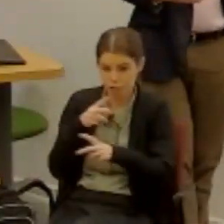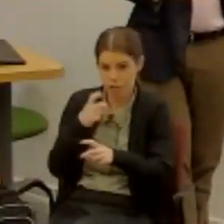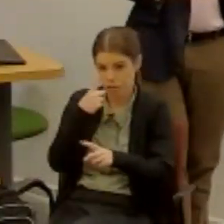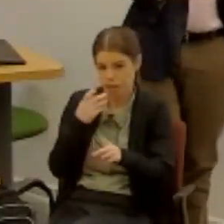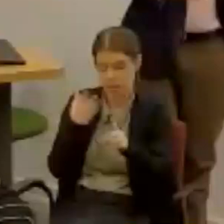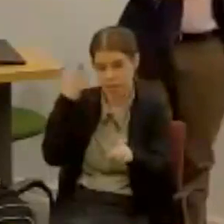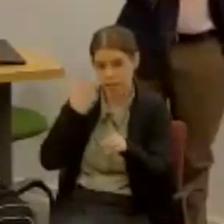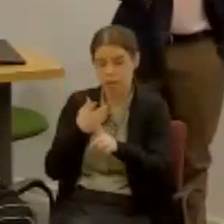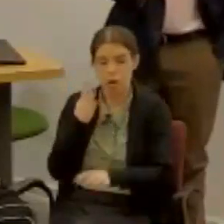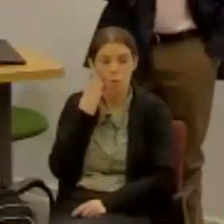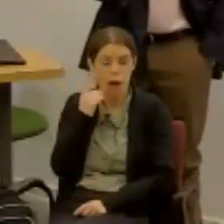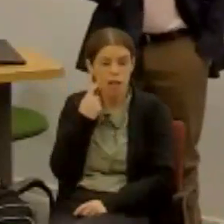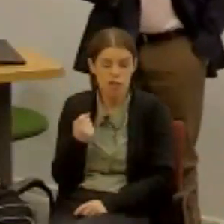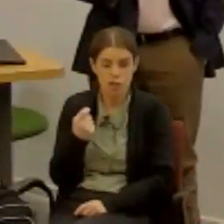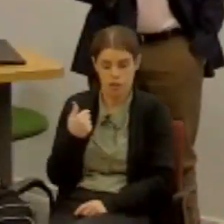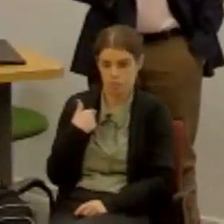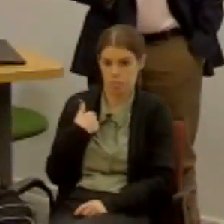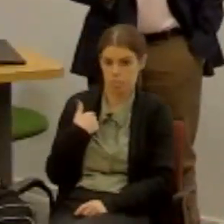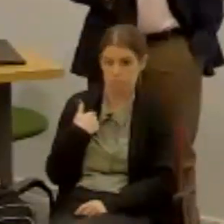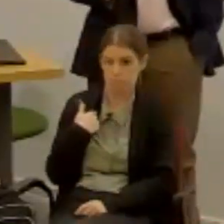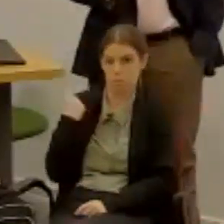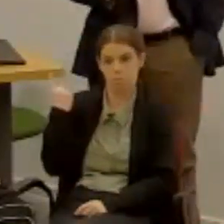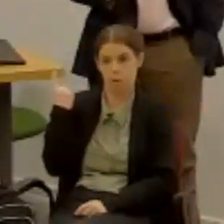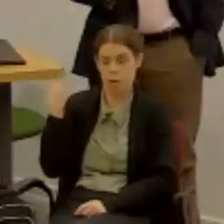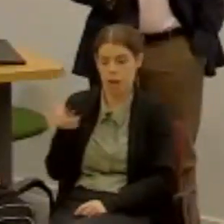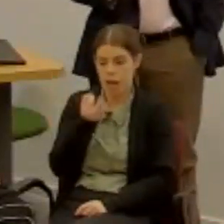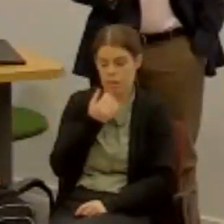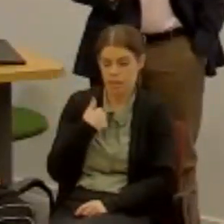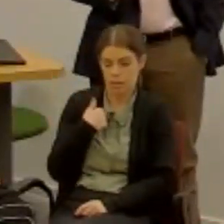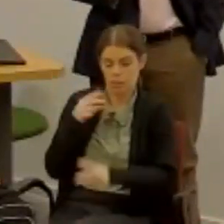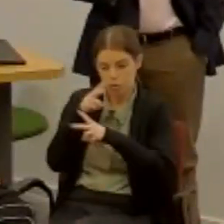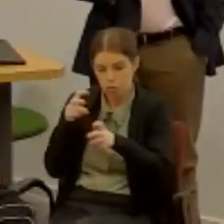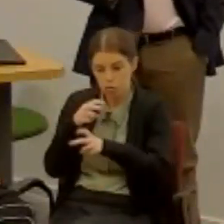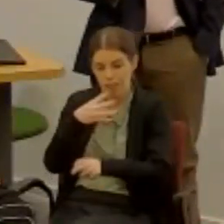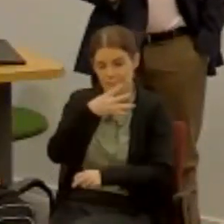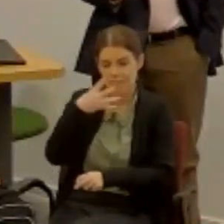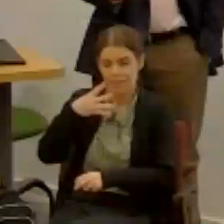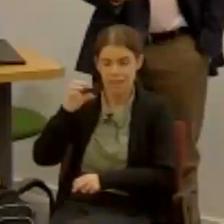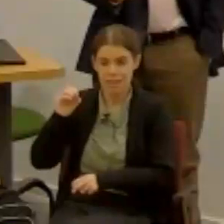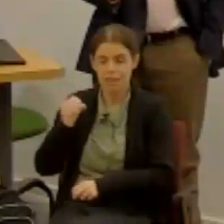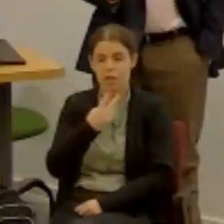So, here's a case where I was asked to exam reexamine a case from the late nineties, a 23-year-old.